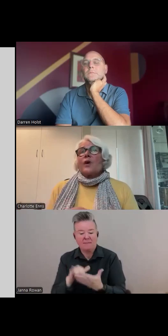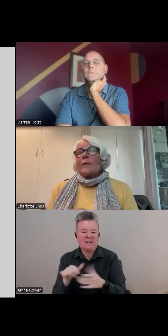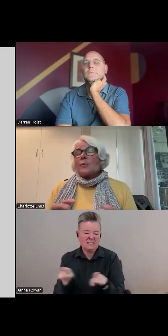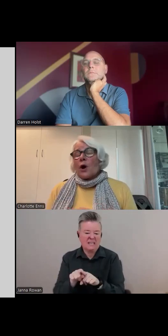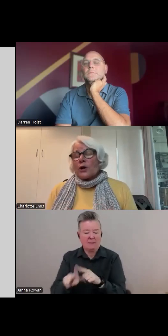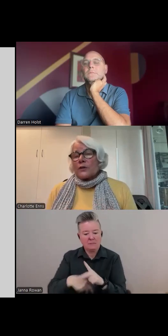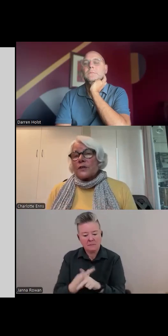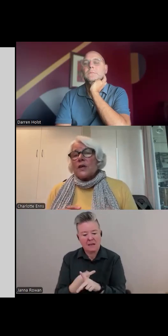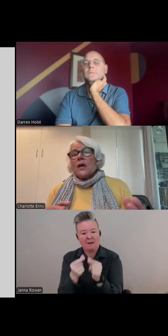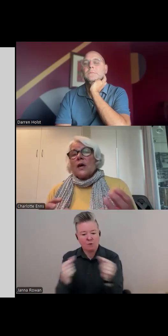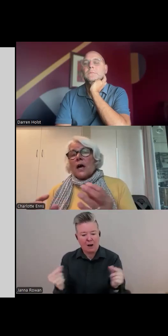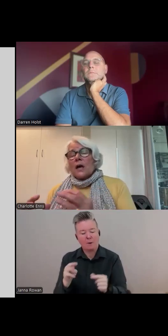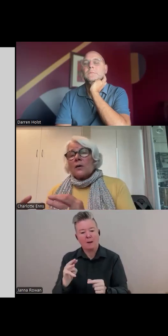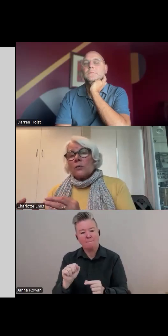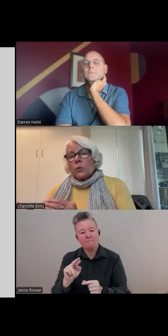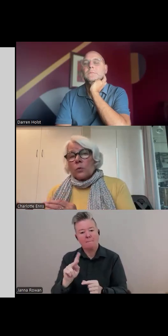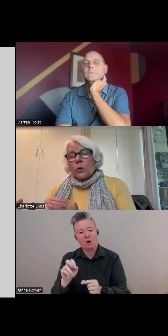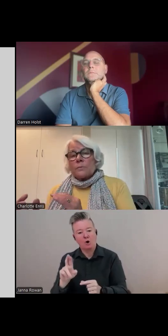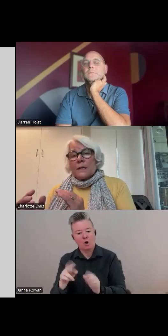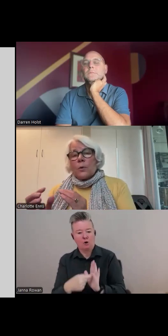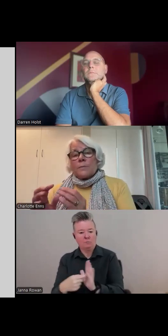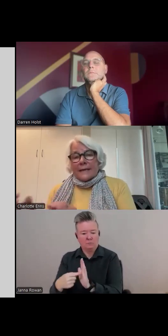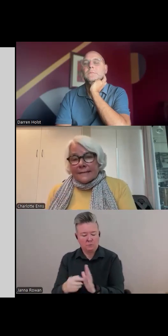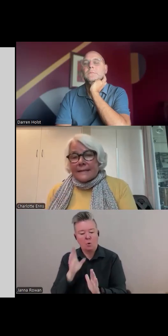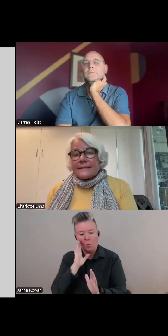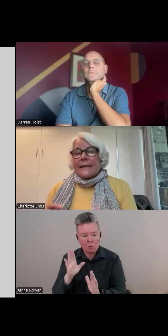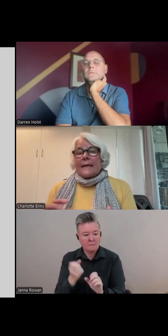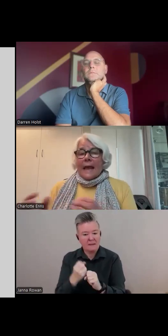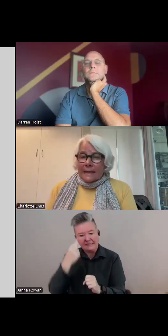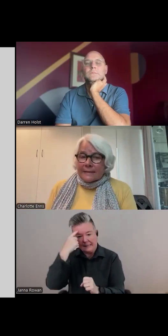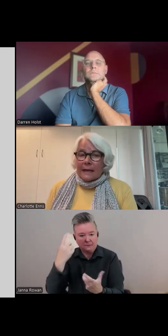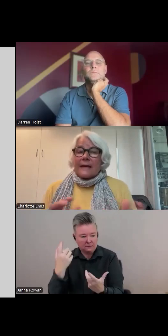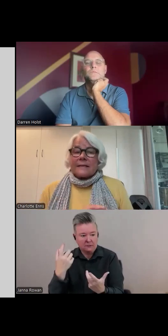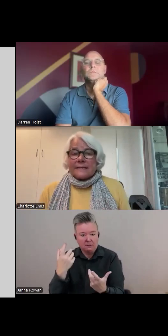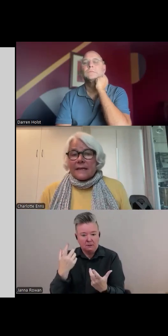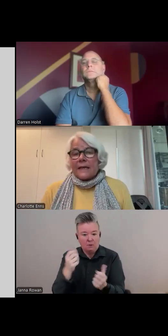of grammar markers would be, would make sense in ASL as they did